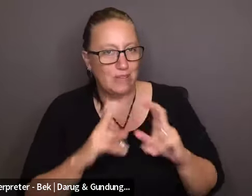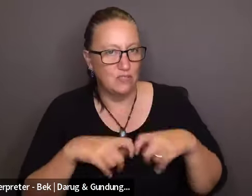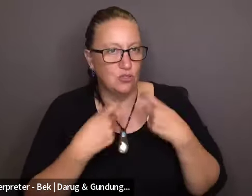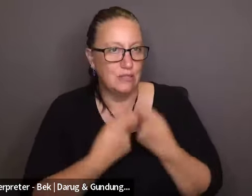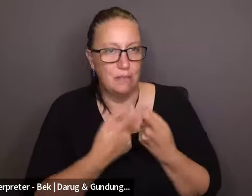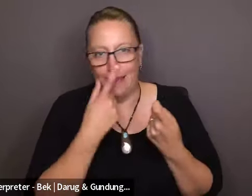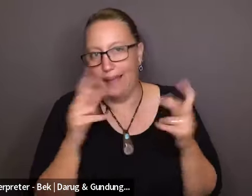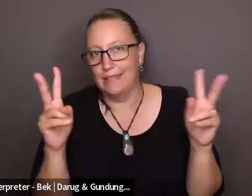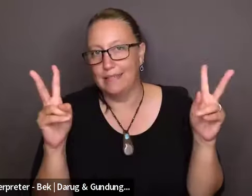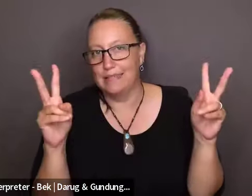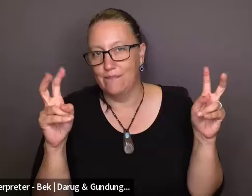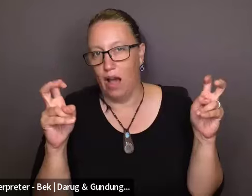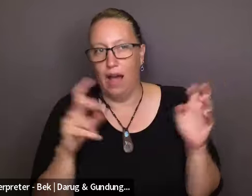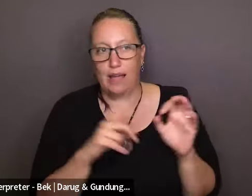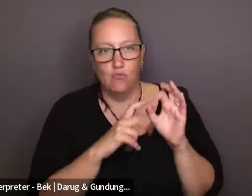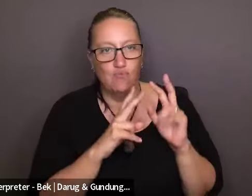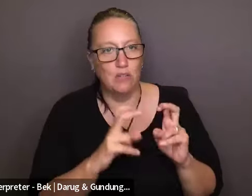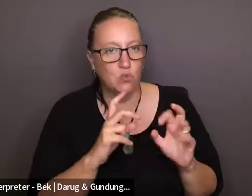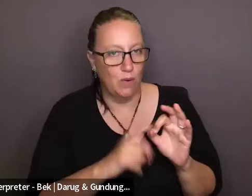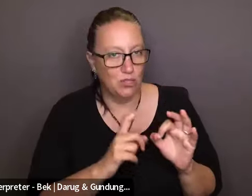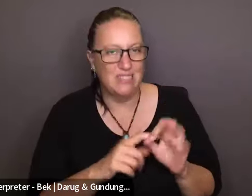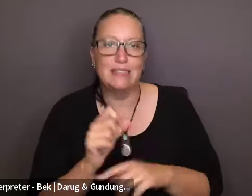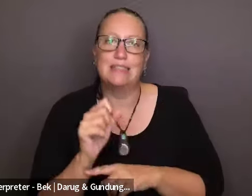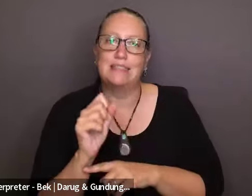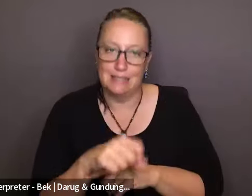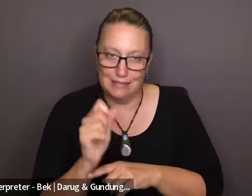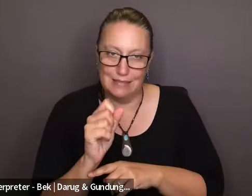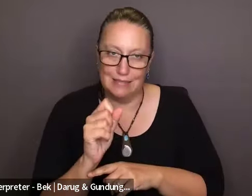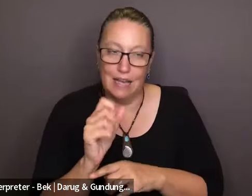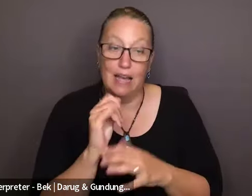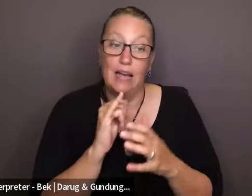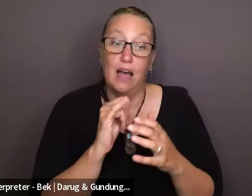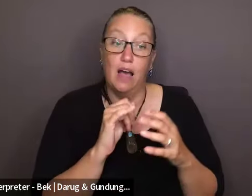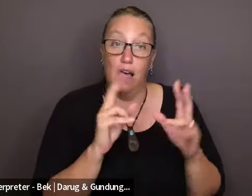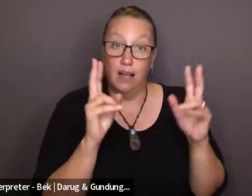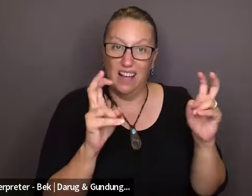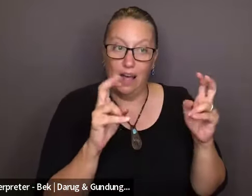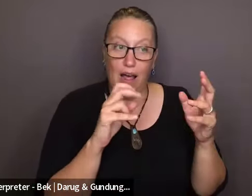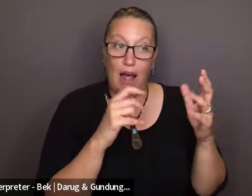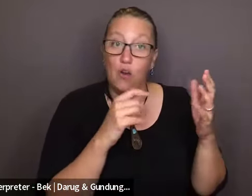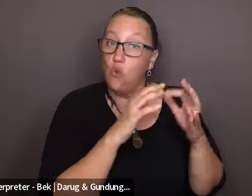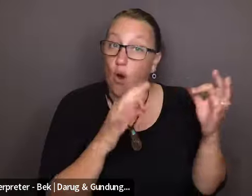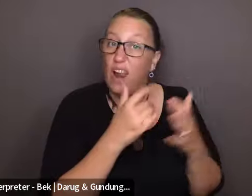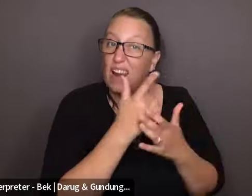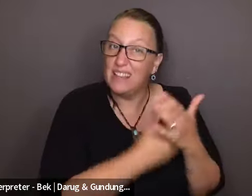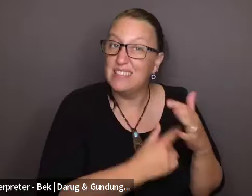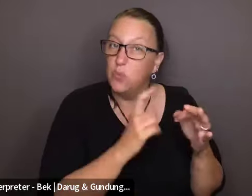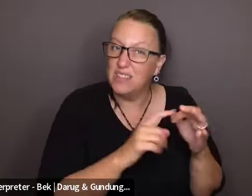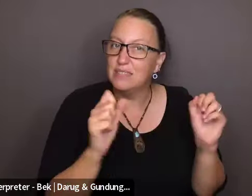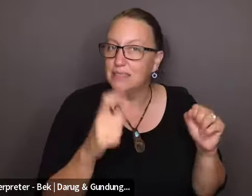you're talking about the two opportunities that are more general and where research teams can define the research